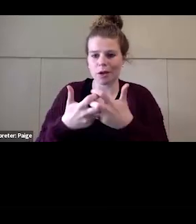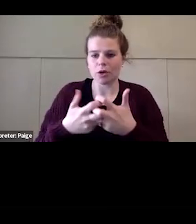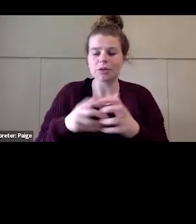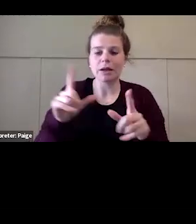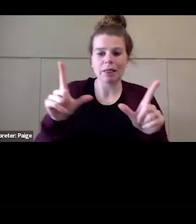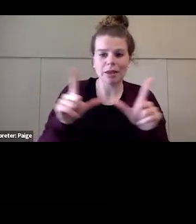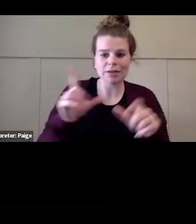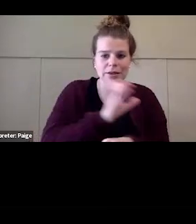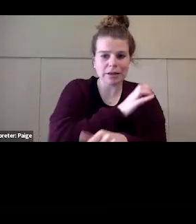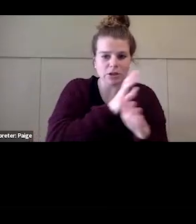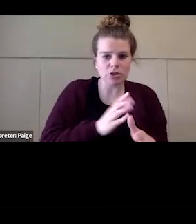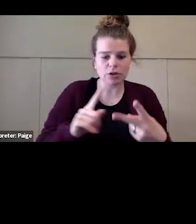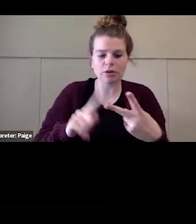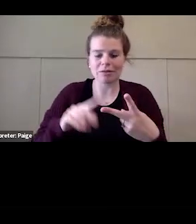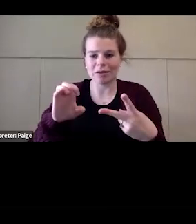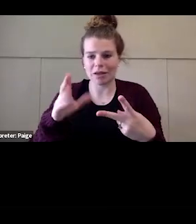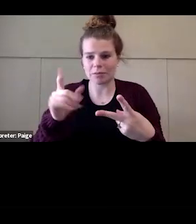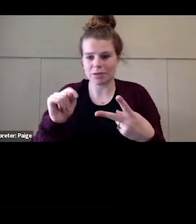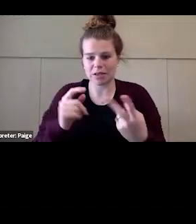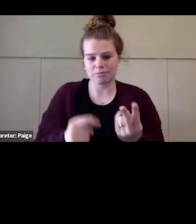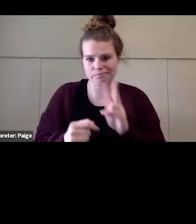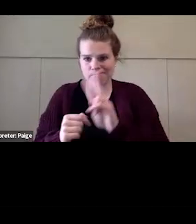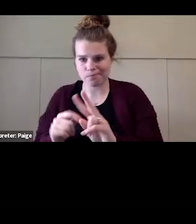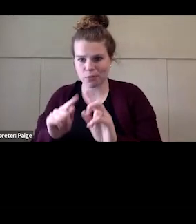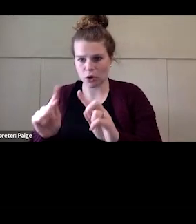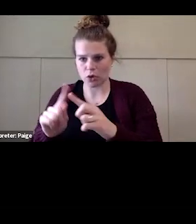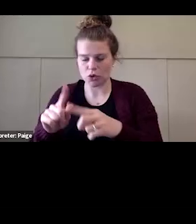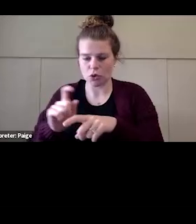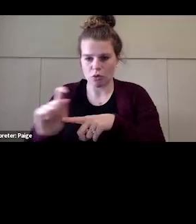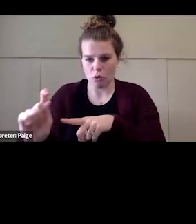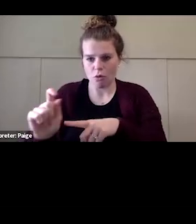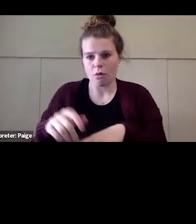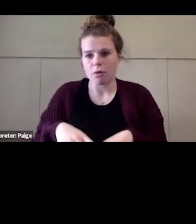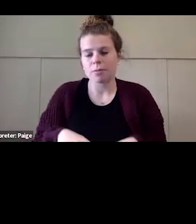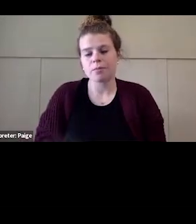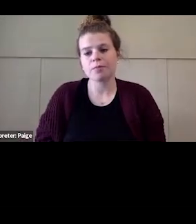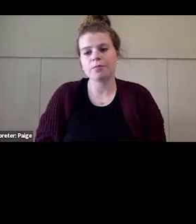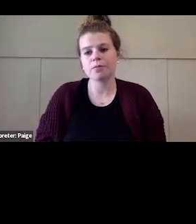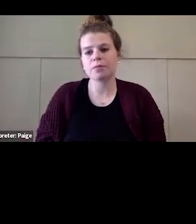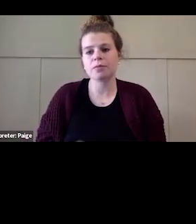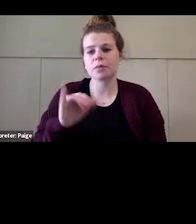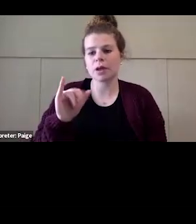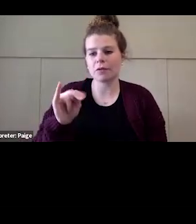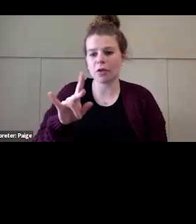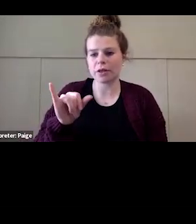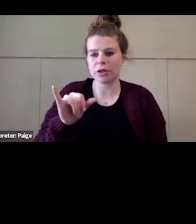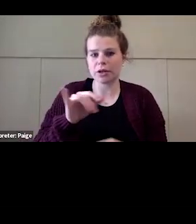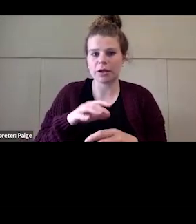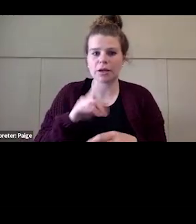with an EMT to responds to calls in which an involuntary commitment has been taken out.